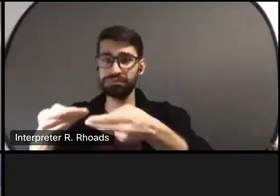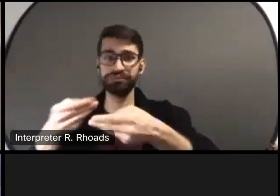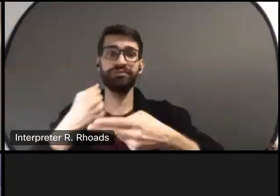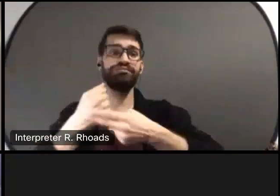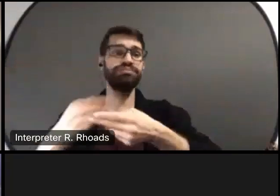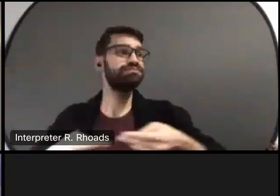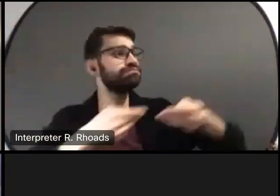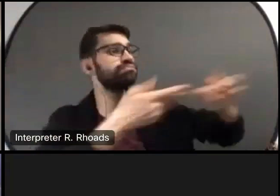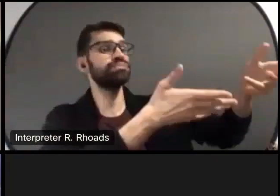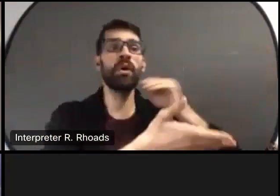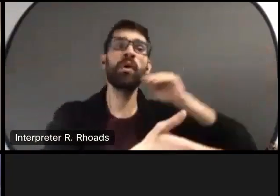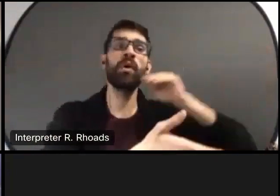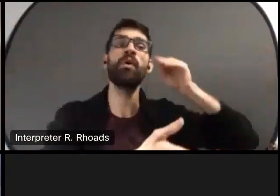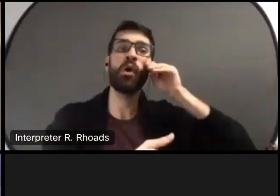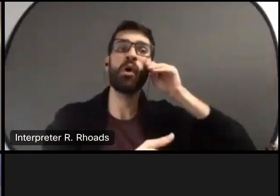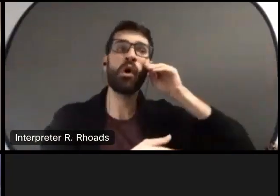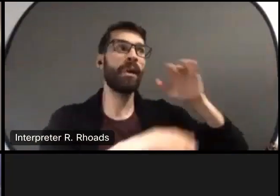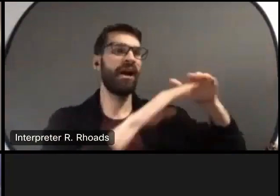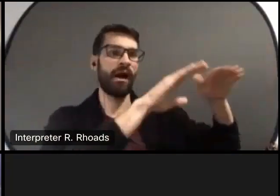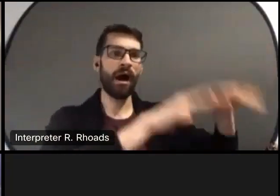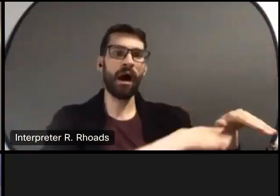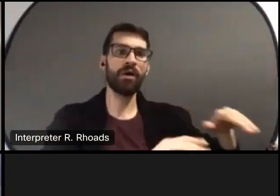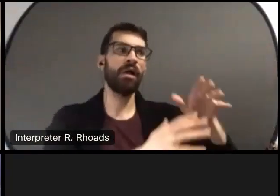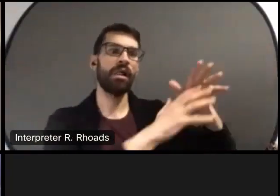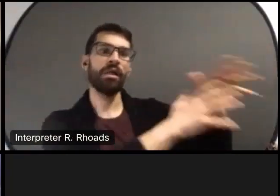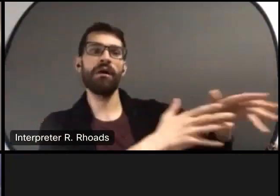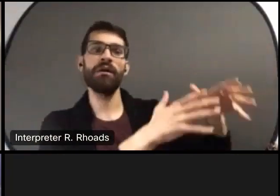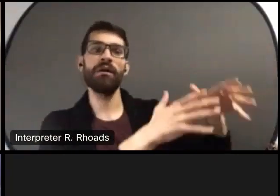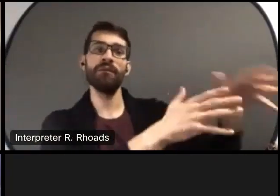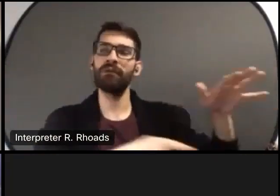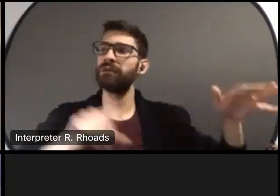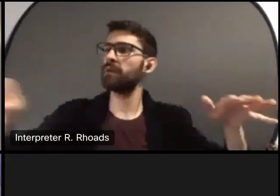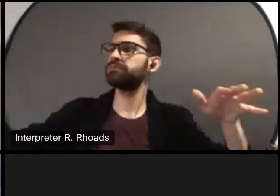Commissioners to do that. All Commissioners should have access to that office, they should have a